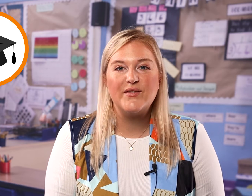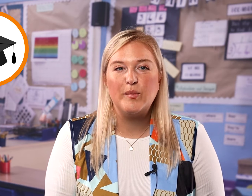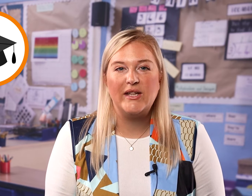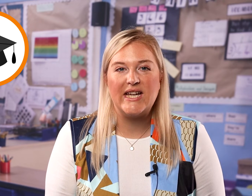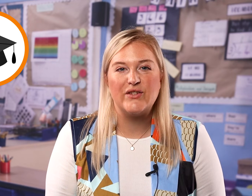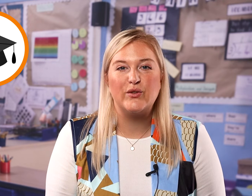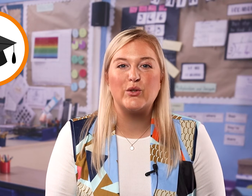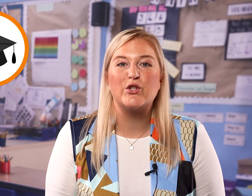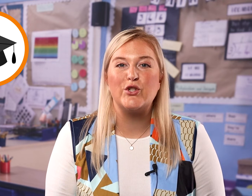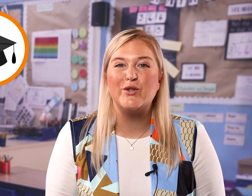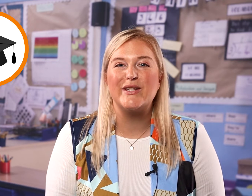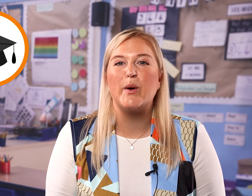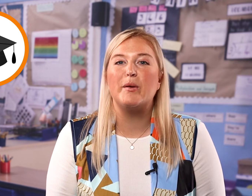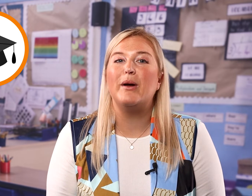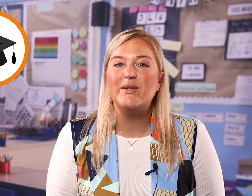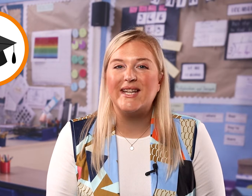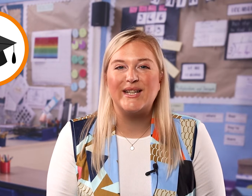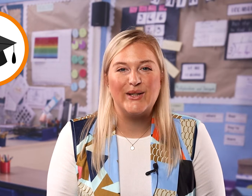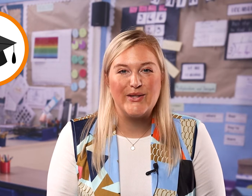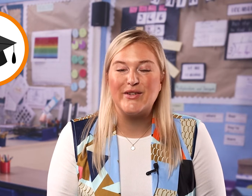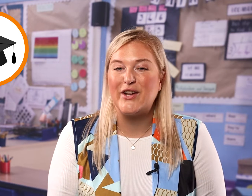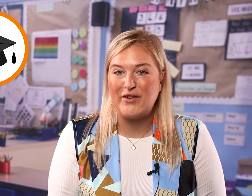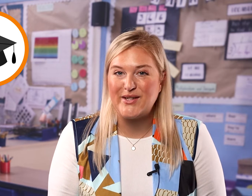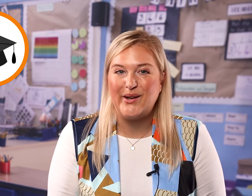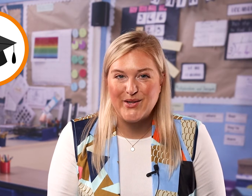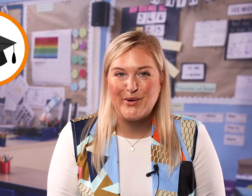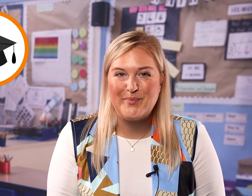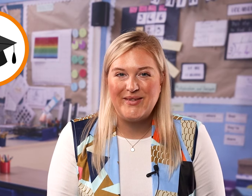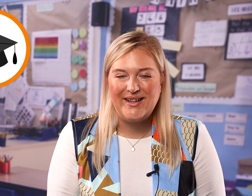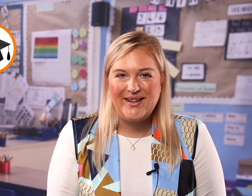lines of communication for your students while promoting an inclusive and diverse classroom.